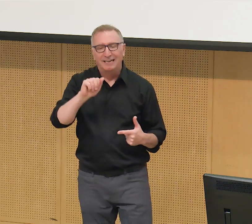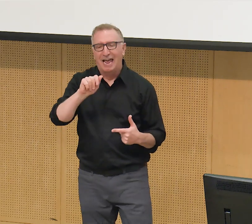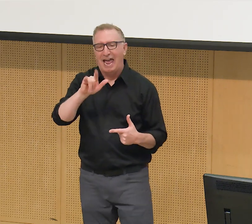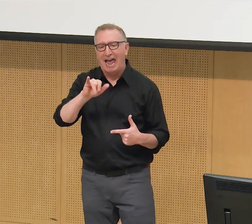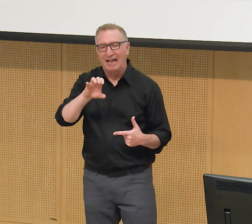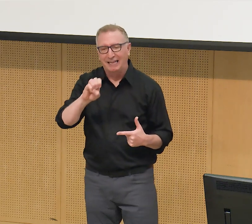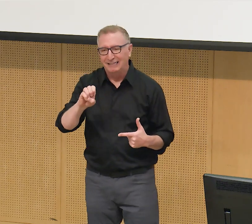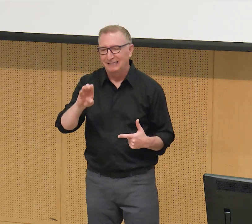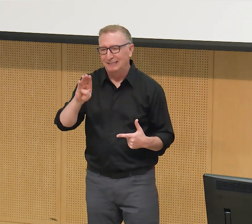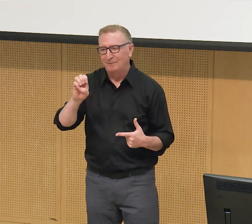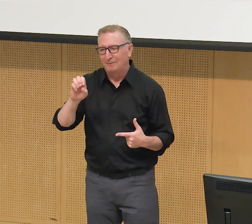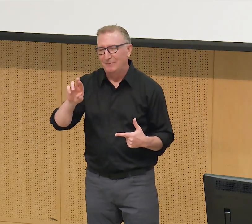and Alice Beardsley.